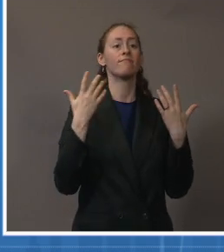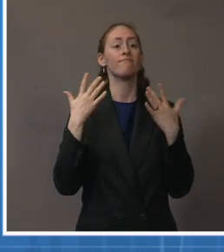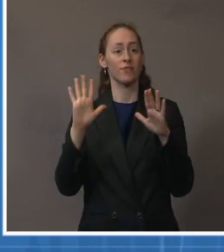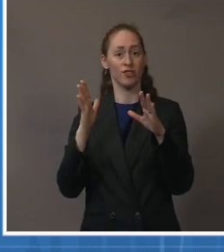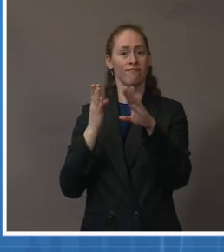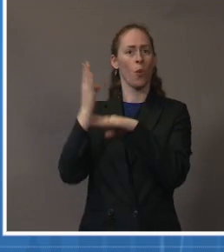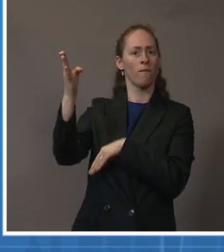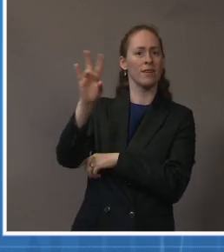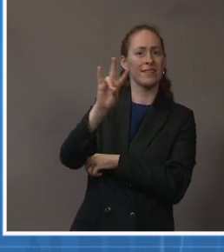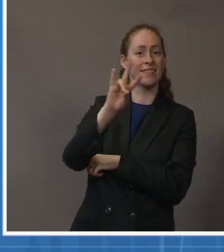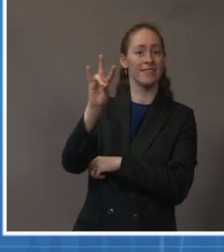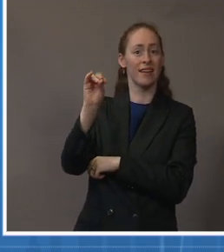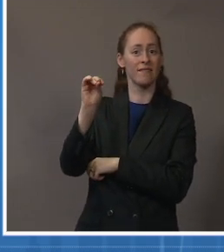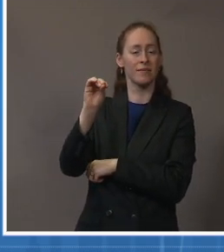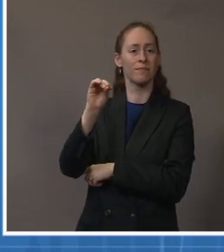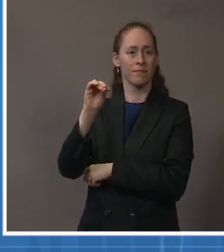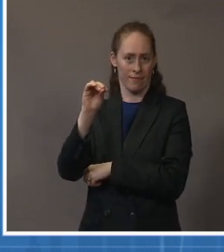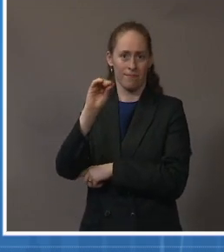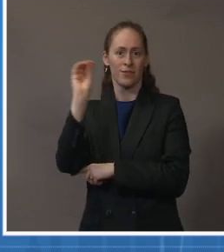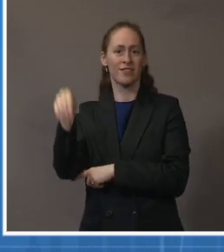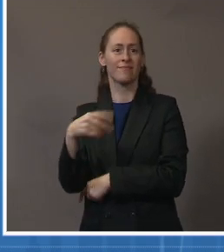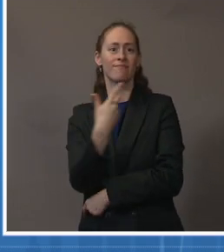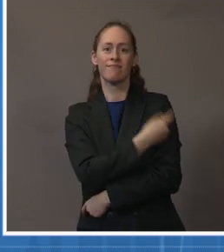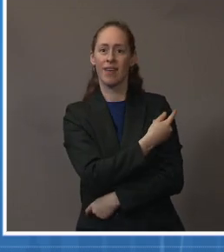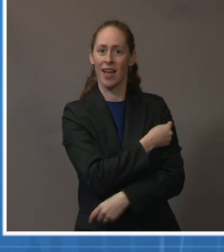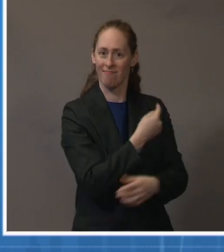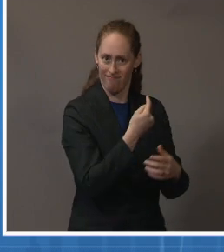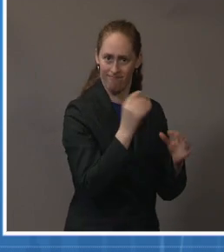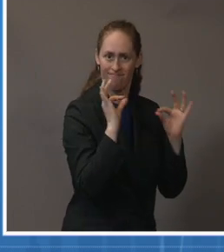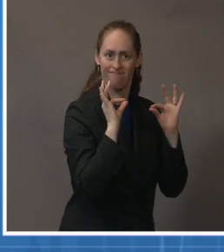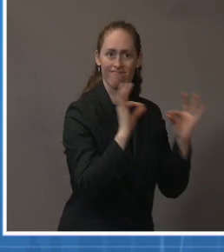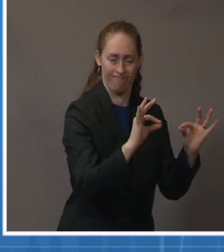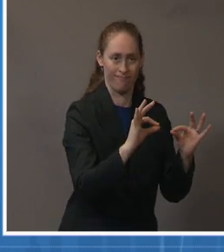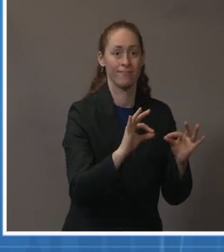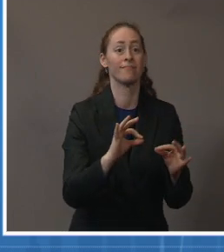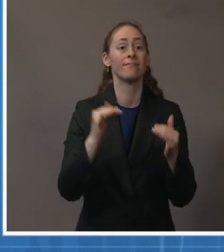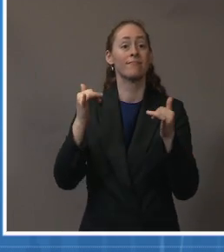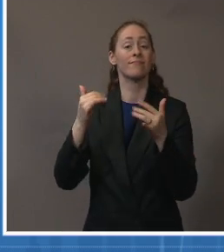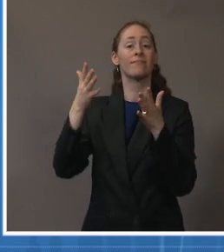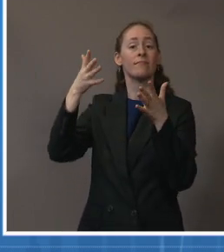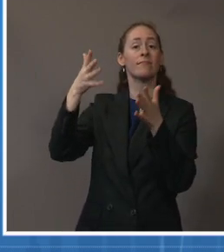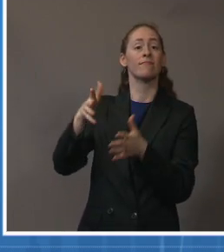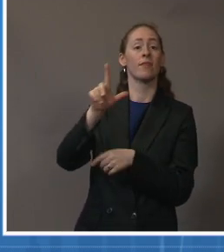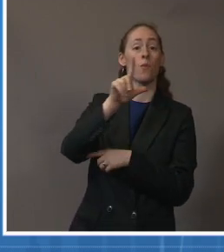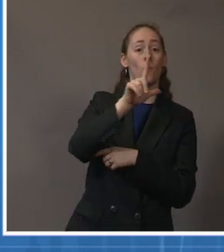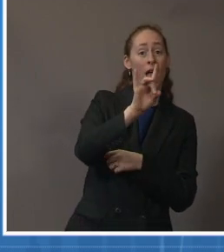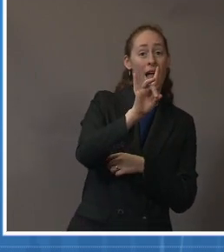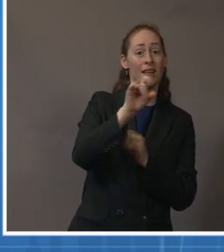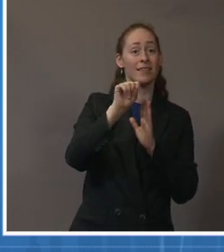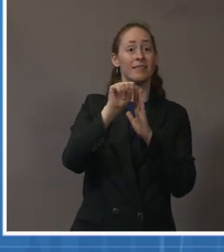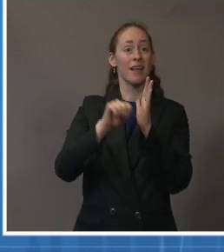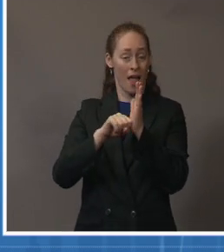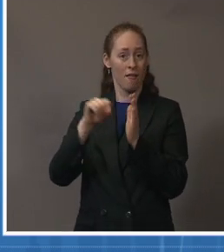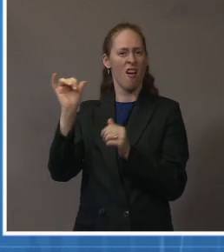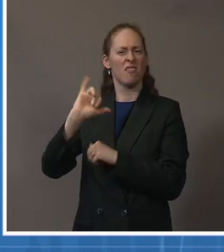And 28 states and the District of Columbia have fully vaccinated 50 percent or more of their adult population.